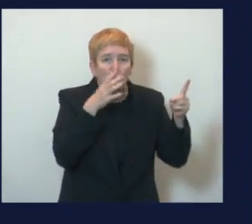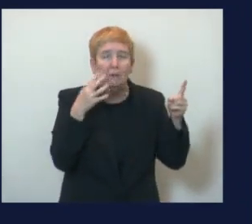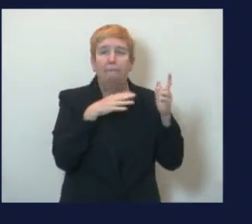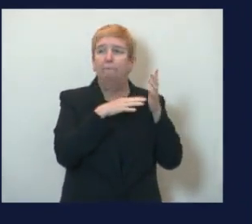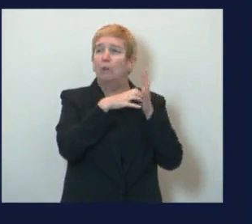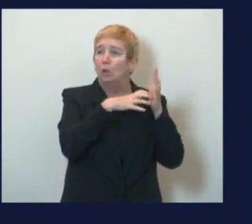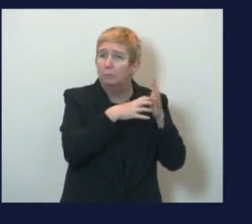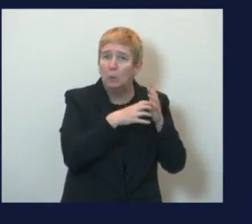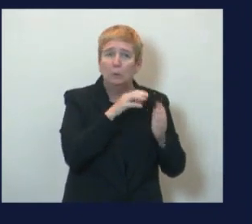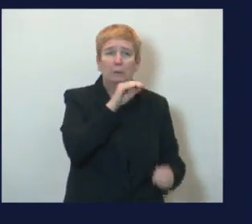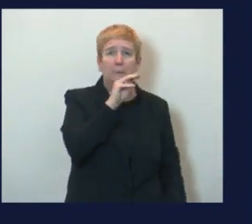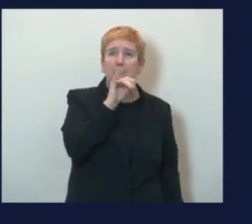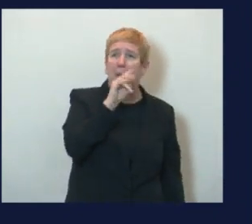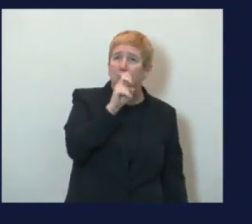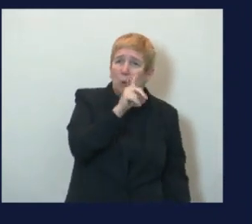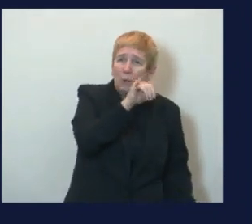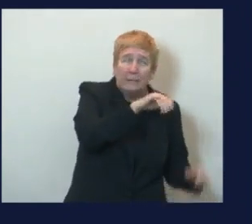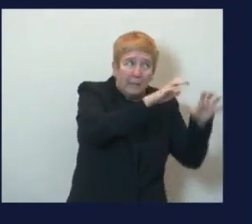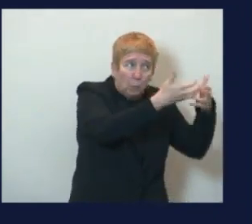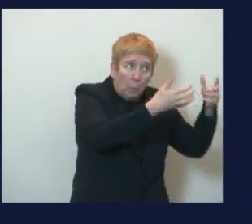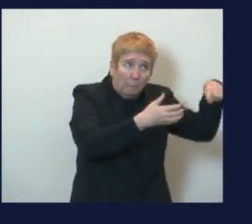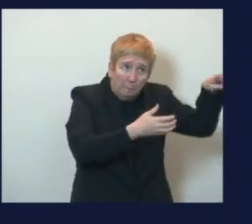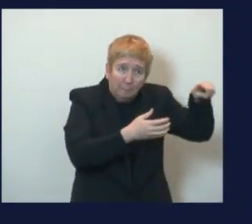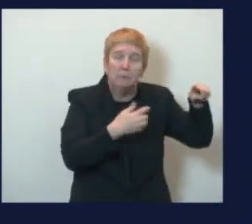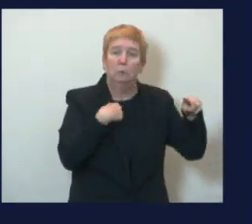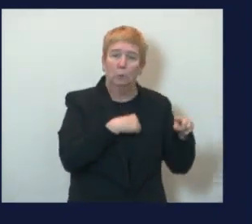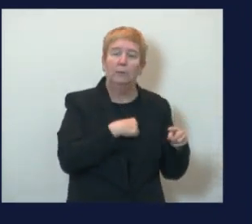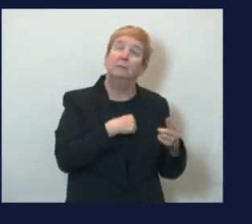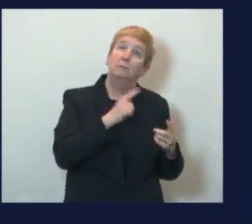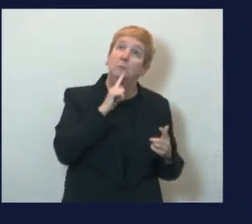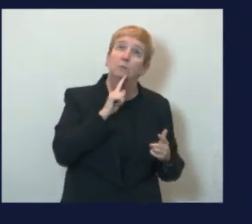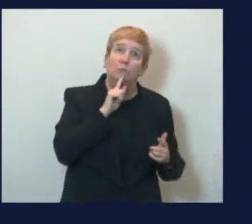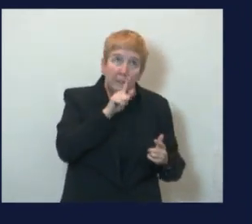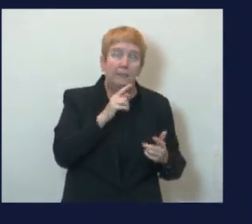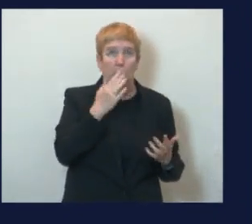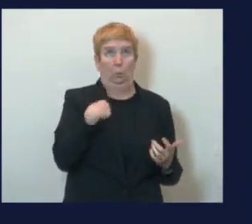IT IS EVEN MORE CHALLENGI FOR A RURAL VULNERABLE MINORITY POPULATION.